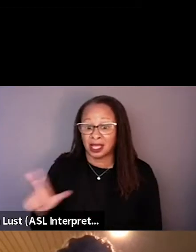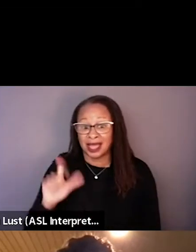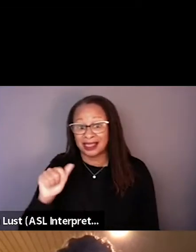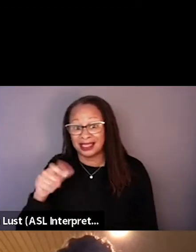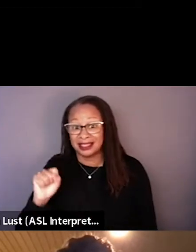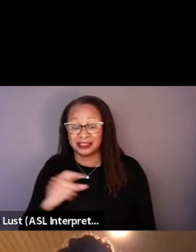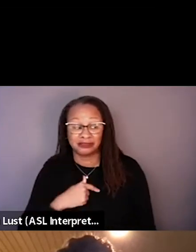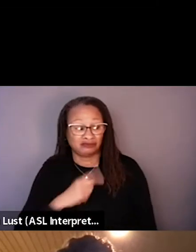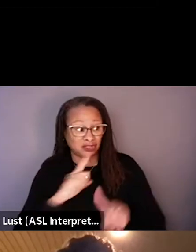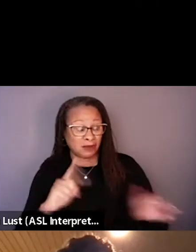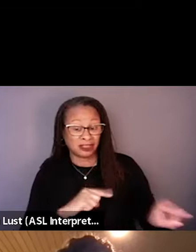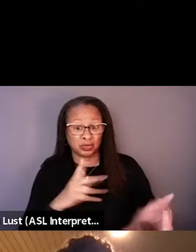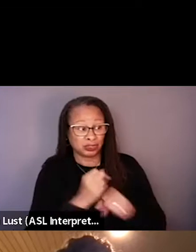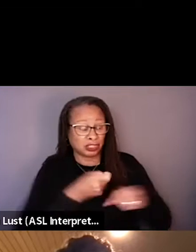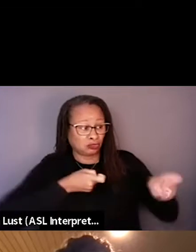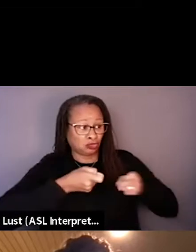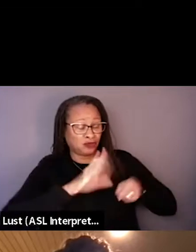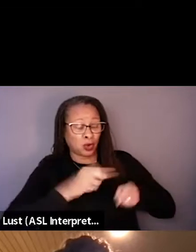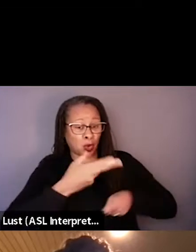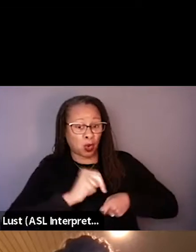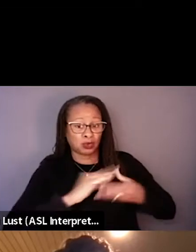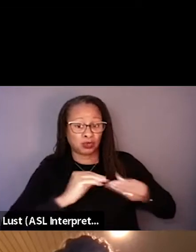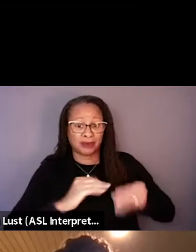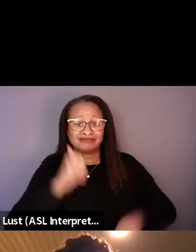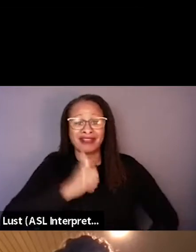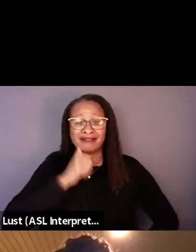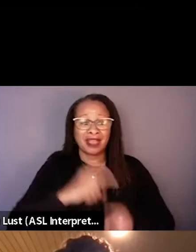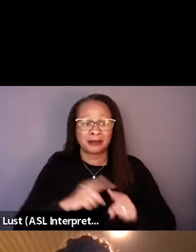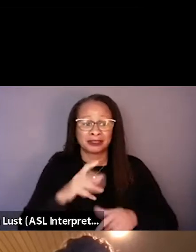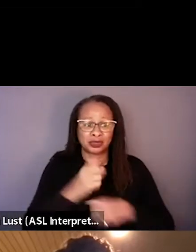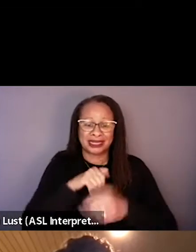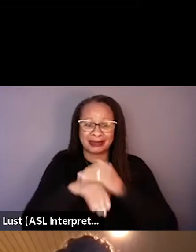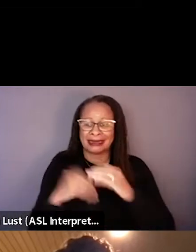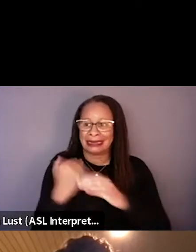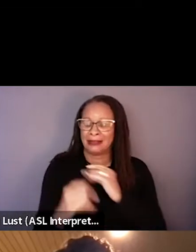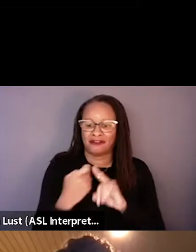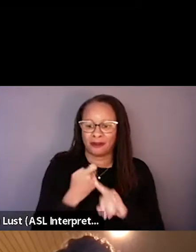of your own story, not only on a daily basis, but to get an email from someone you don't know says,